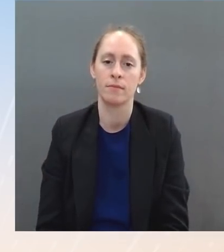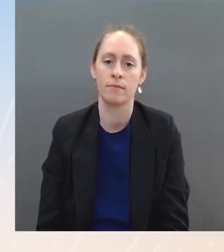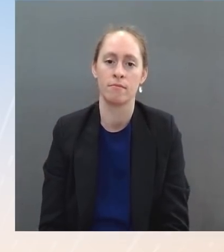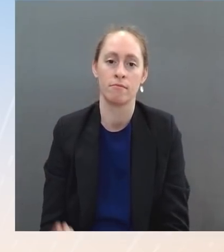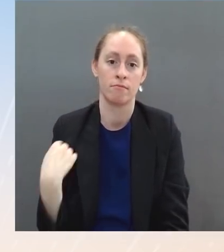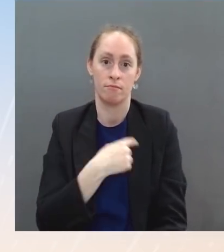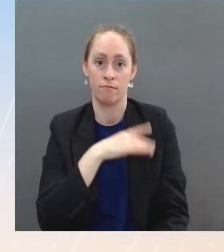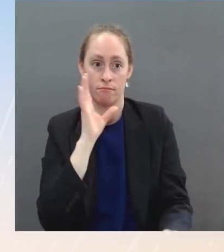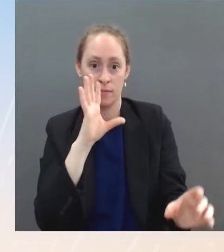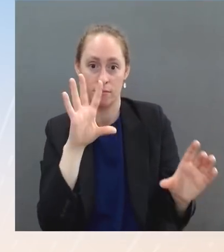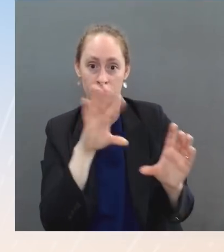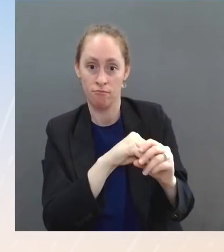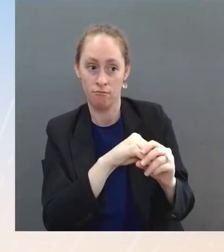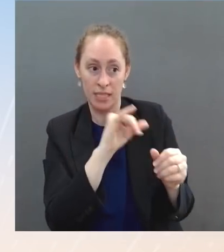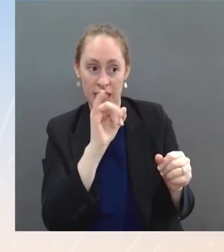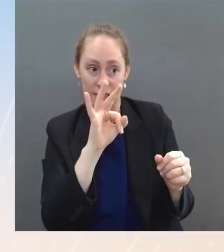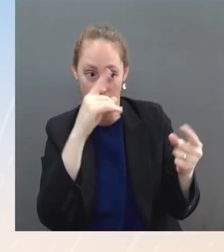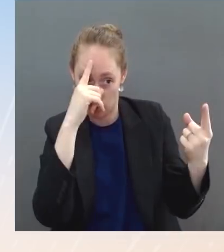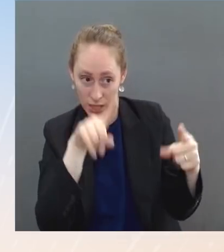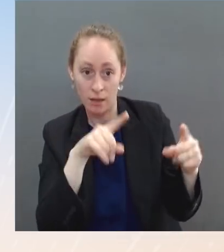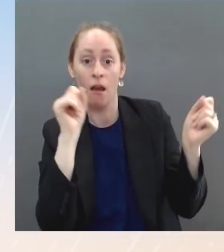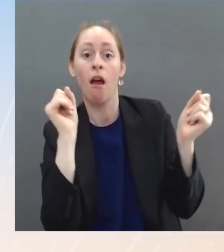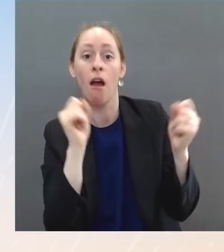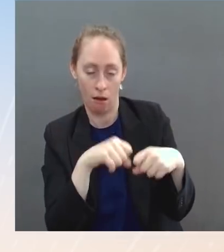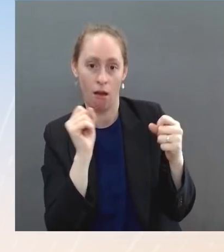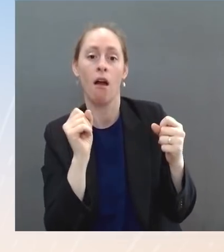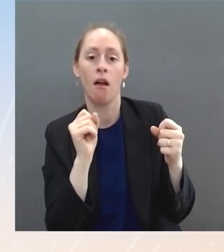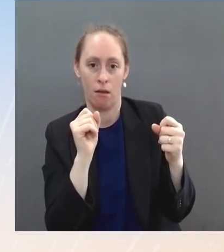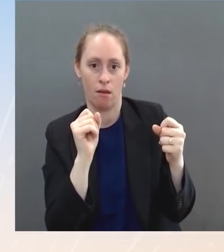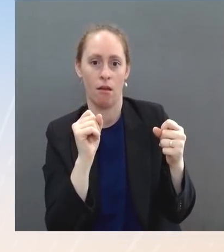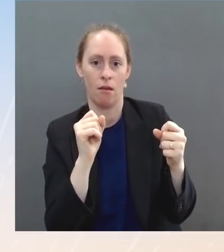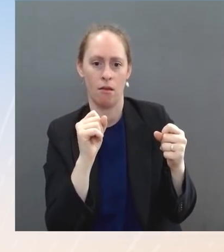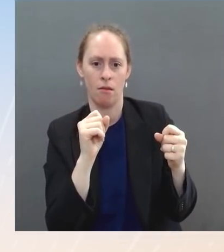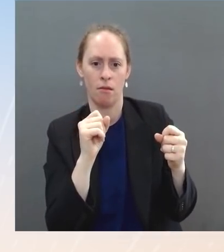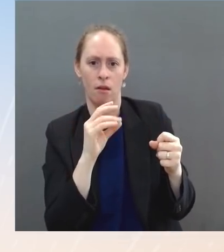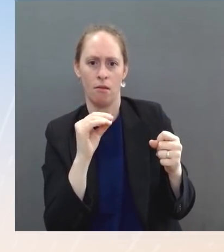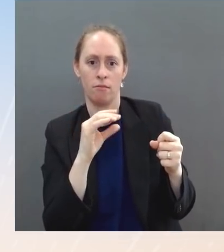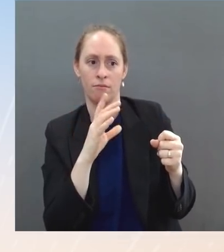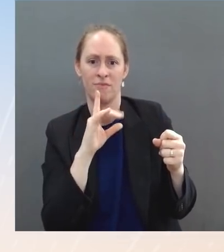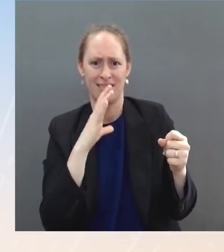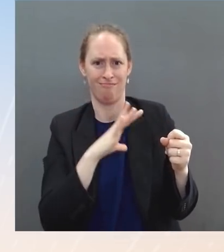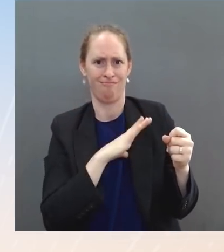if Iran is prepared to do the same. What we've seen, however, is that Iran has raised a number of issues